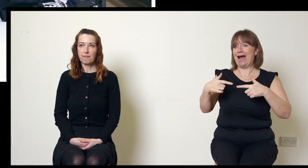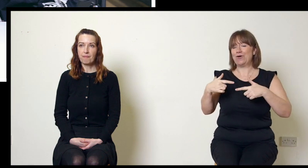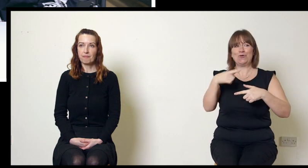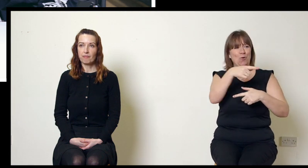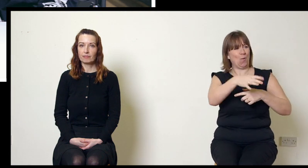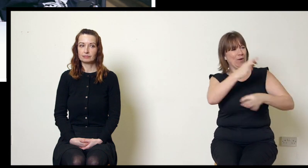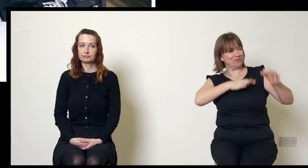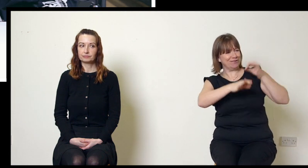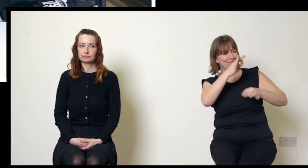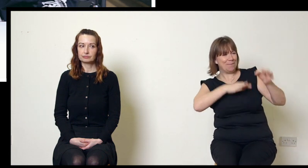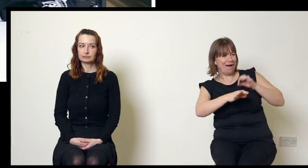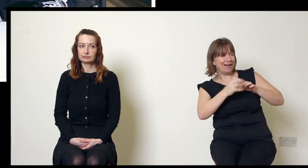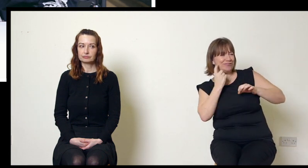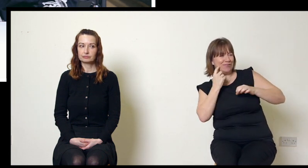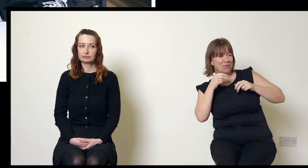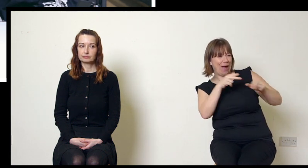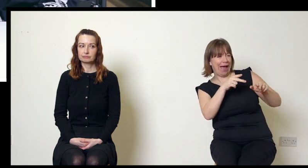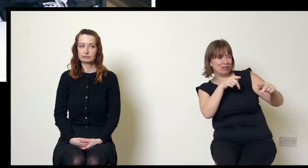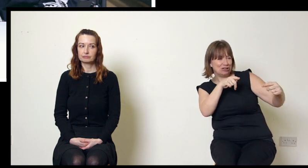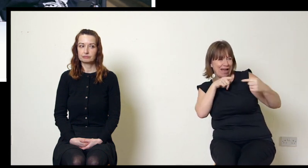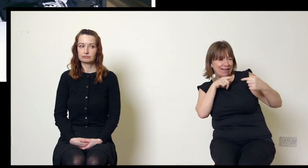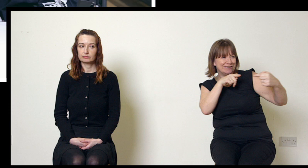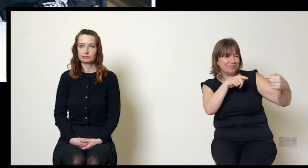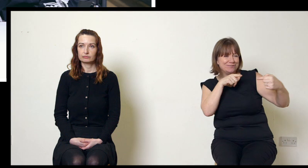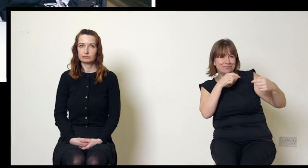but in a really gentle way and challenge us to do different things.